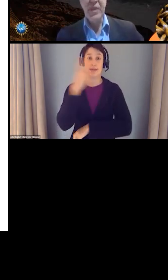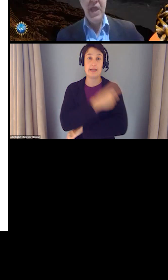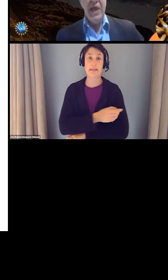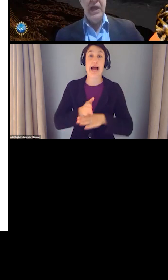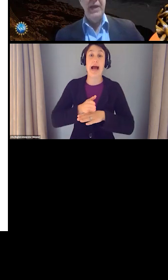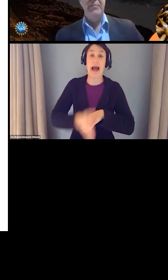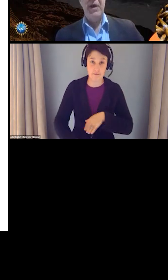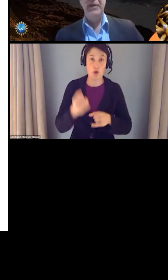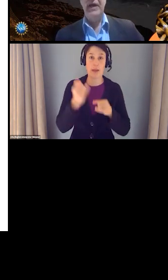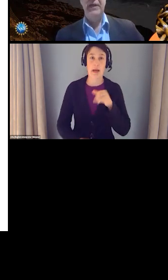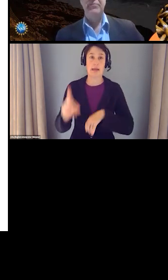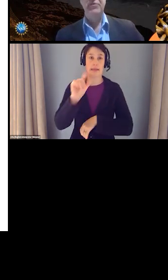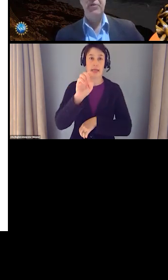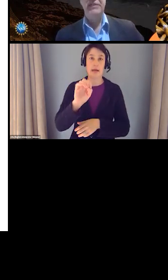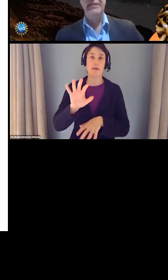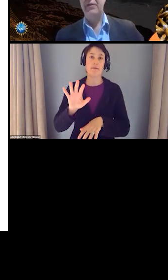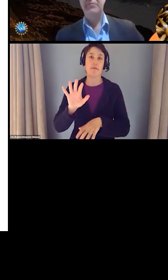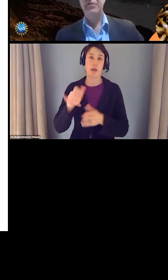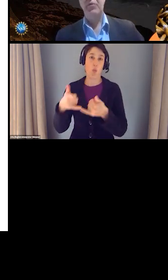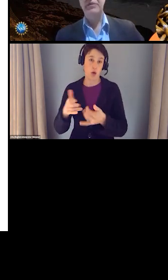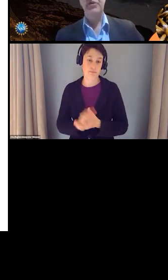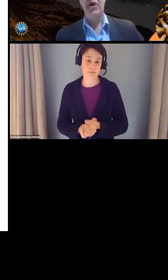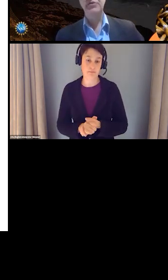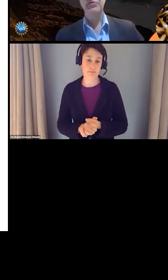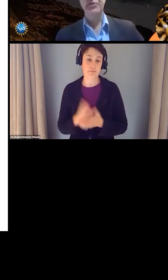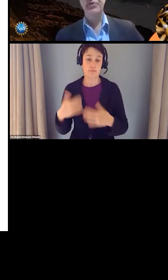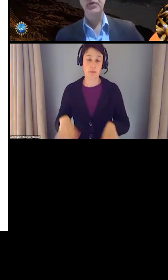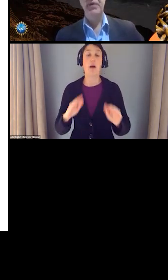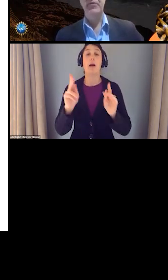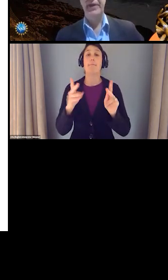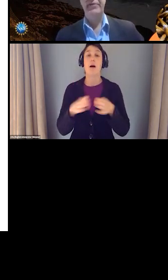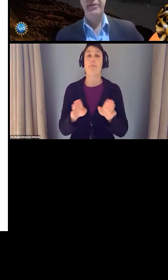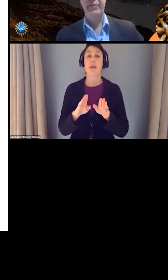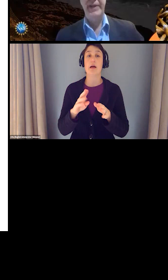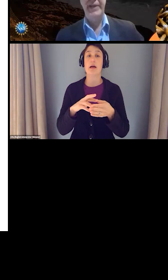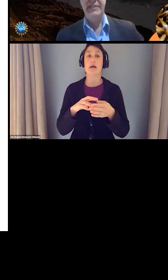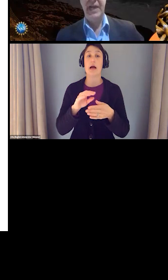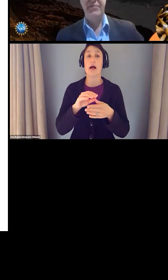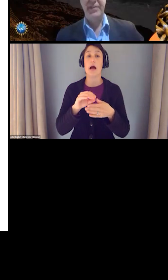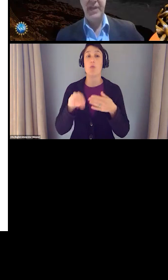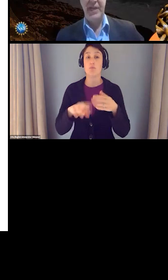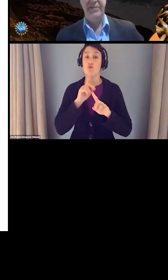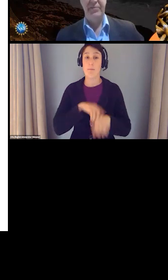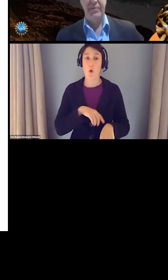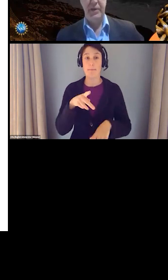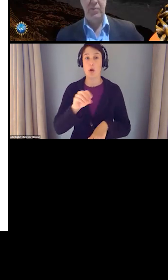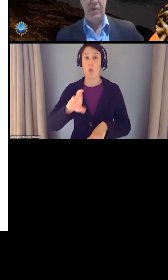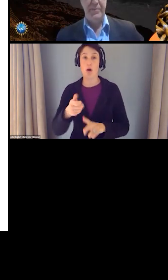And the public outcomes or project outcomes reports are also due by 120 days after the end of the award.